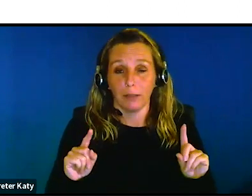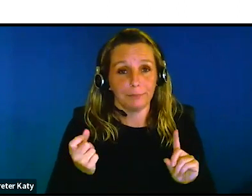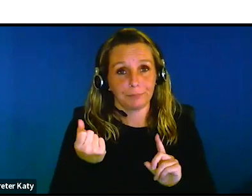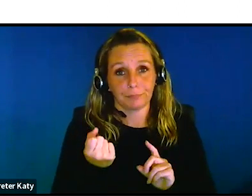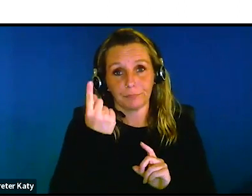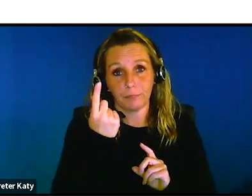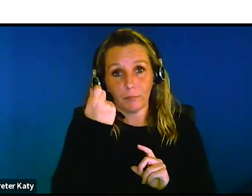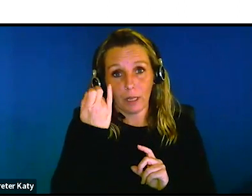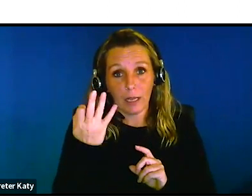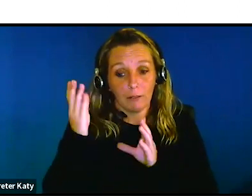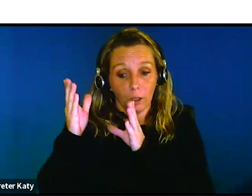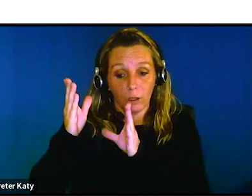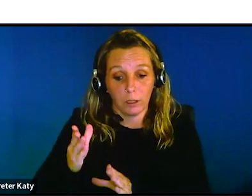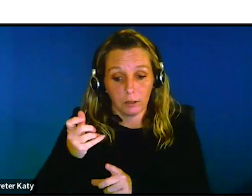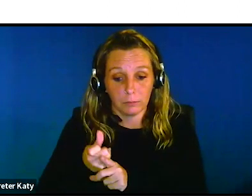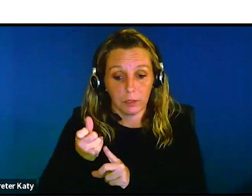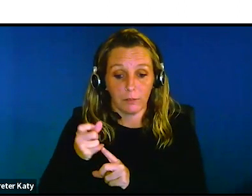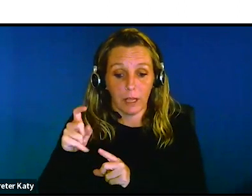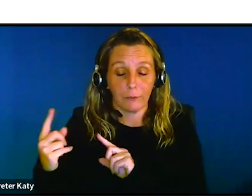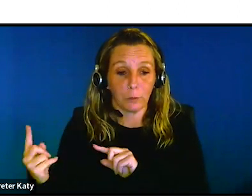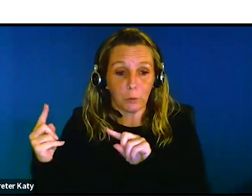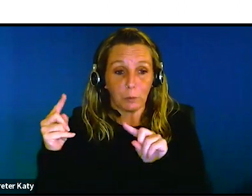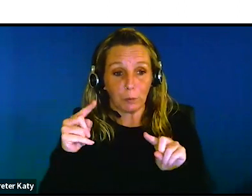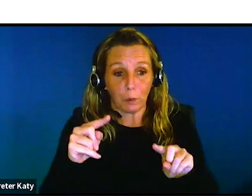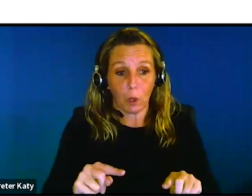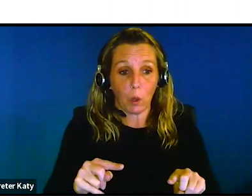has to go to a center,